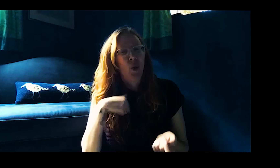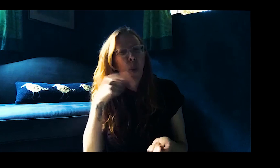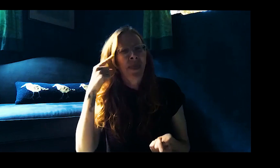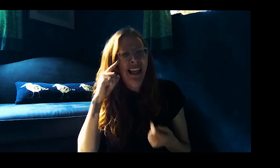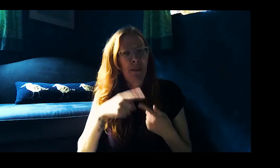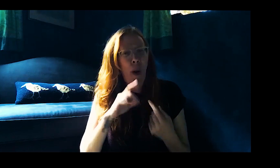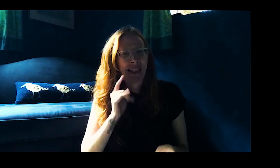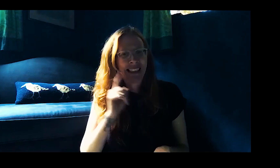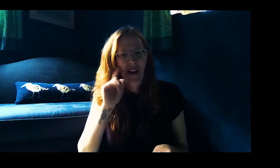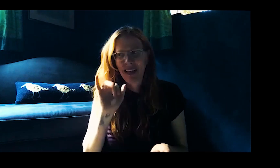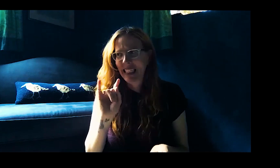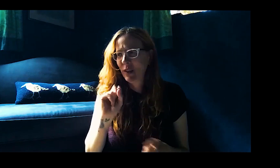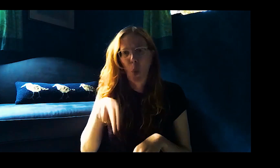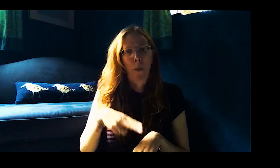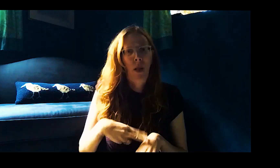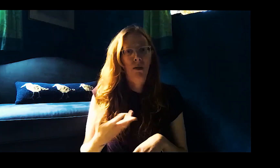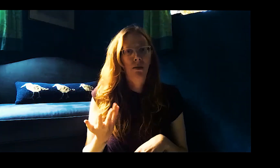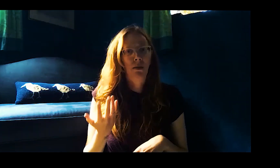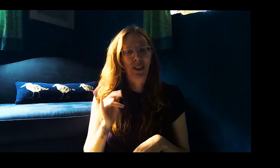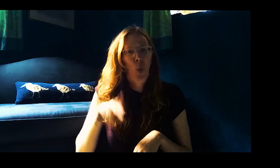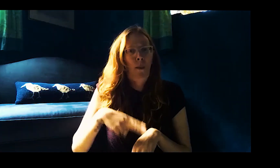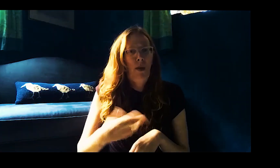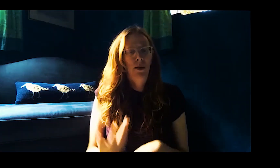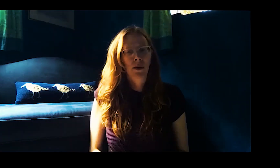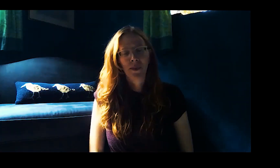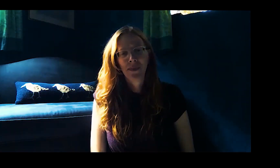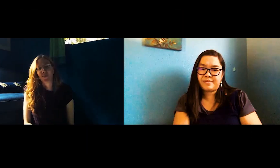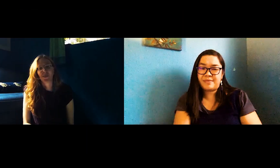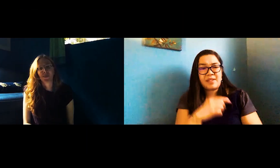but to me, being deaf is normal - like why would I point it out?